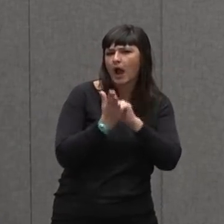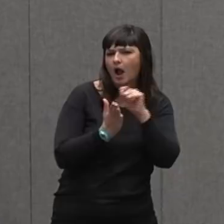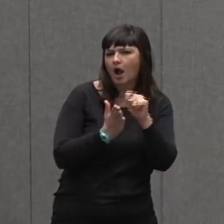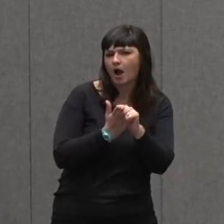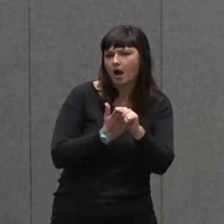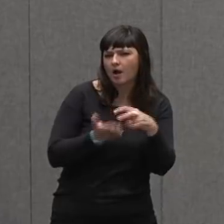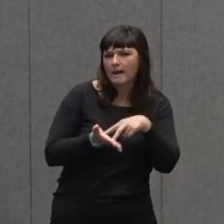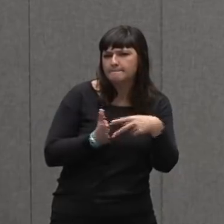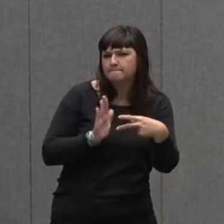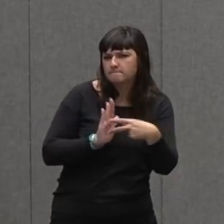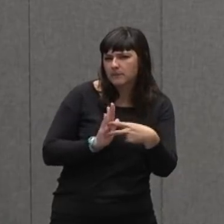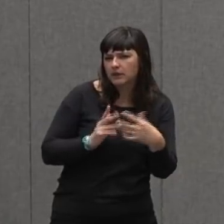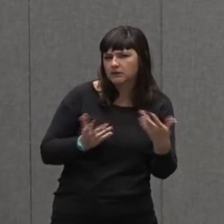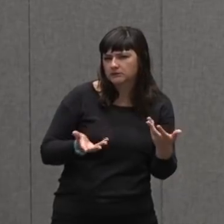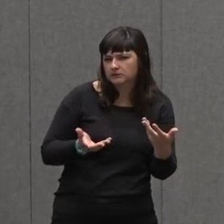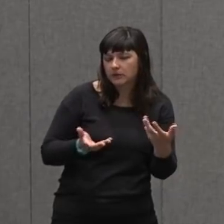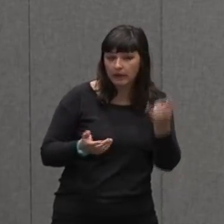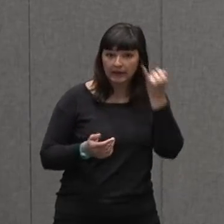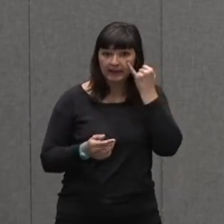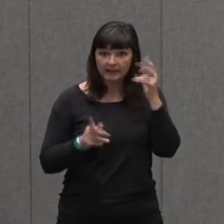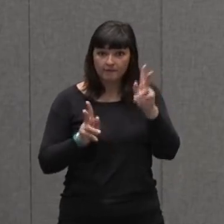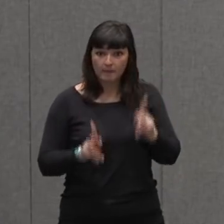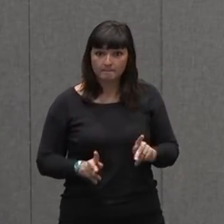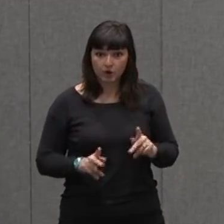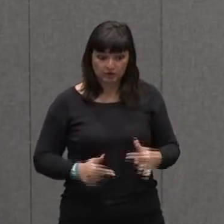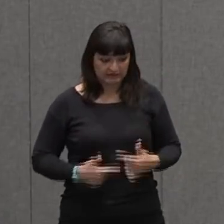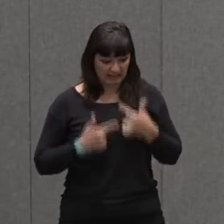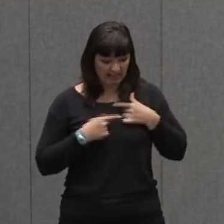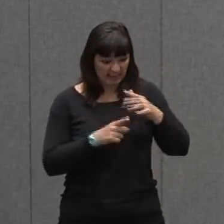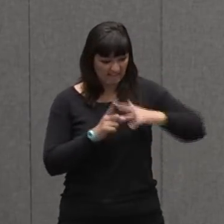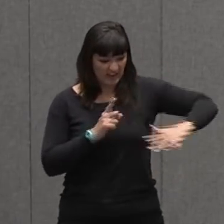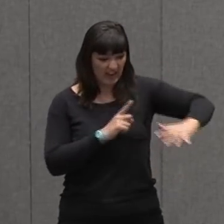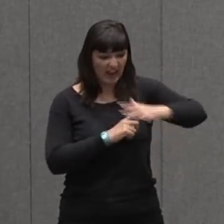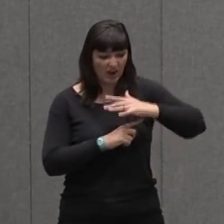And this is the opposite of yesterday's story, or not yesterday, sorry, last time we met,